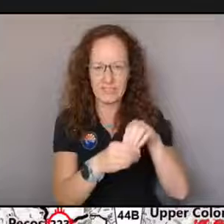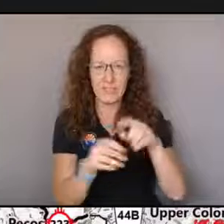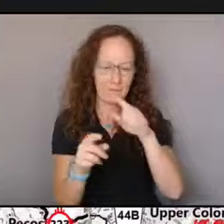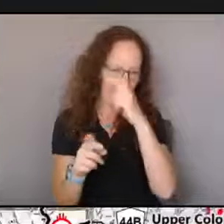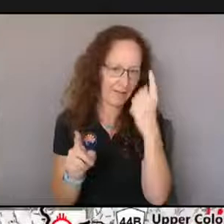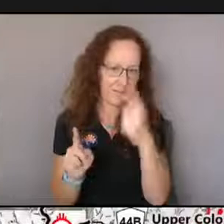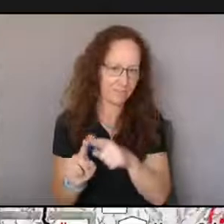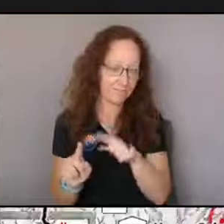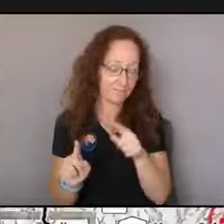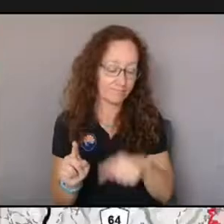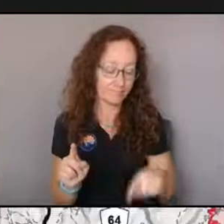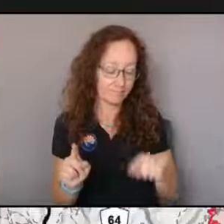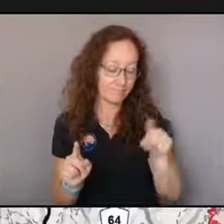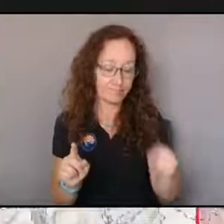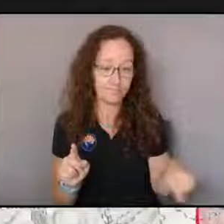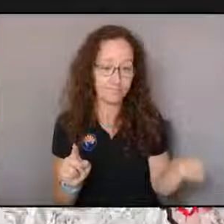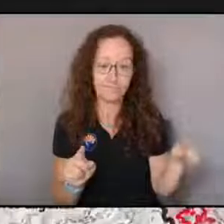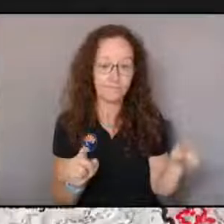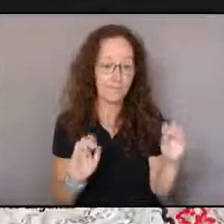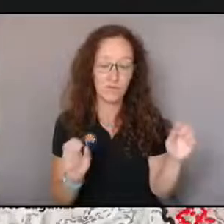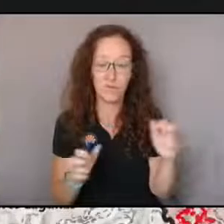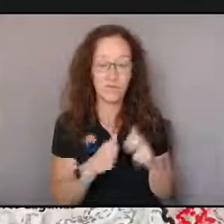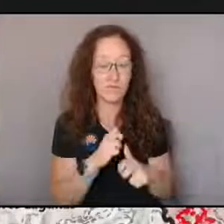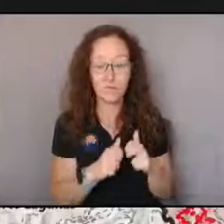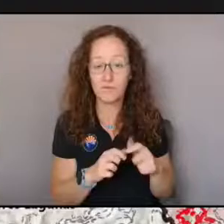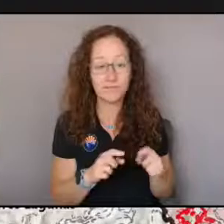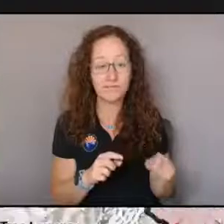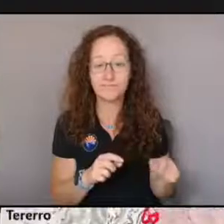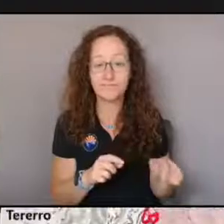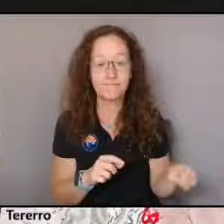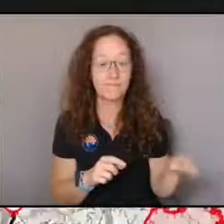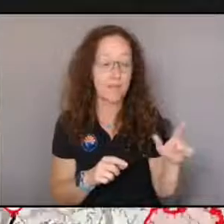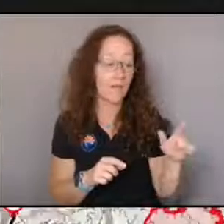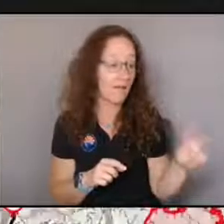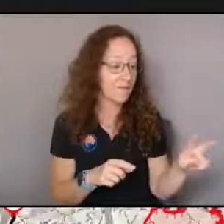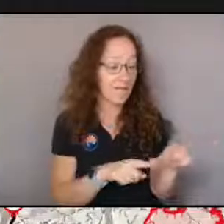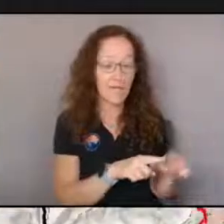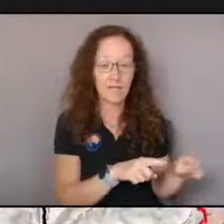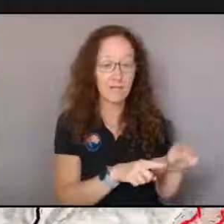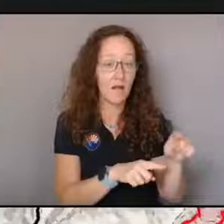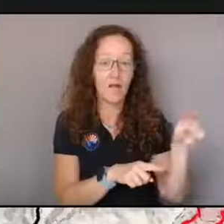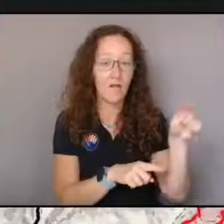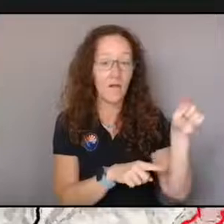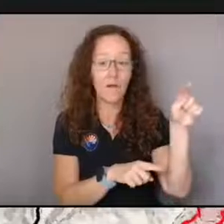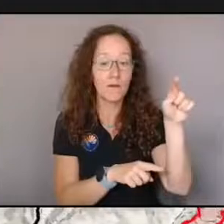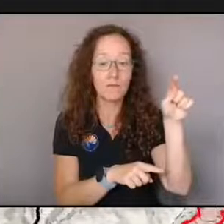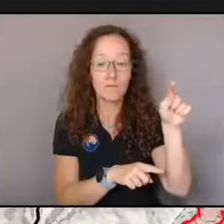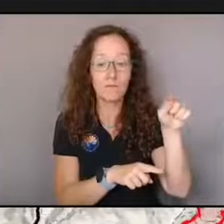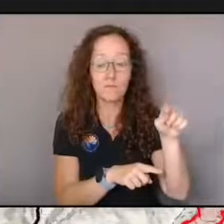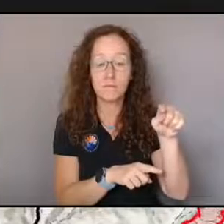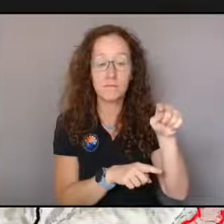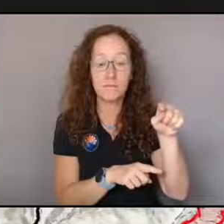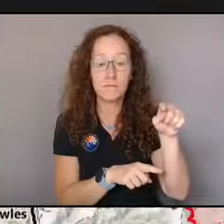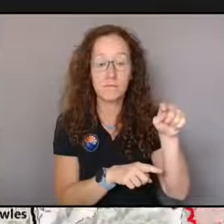NO ISSUES ENTIRE SOUTHERN AREA OF THE FIRE. AS WE COME UP THROUGH LAS VEGAS, GOING ALL THE WAY